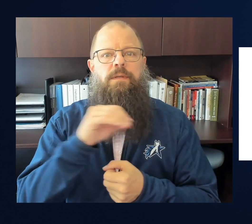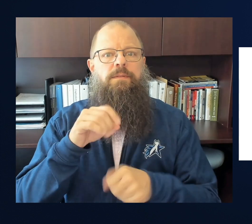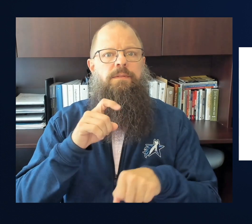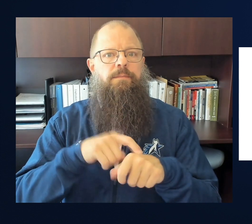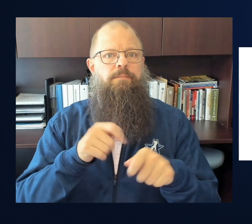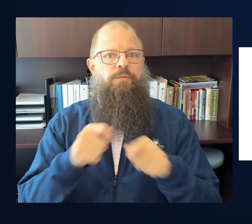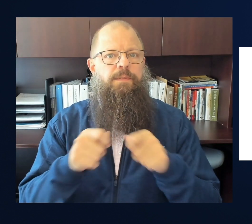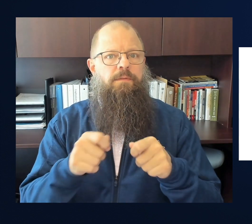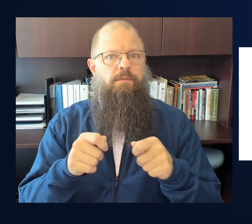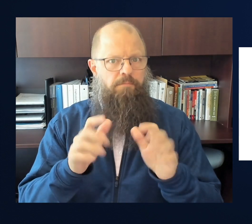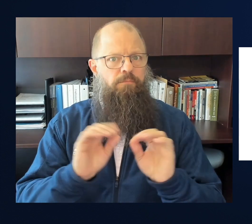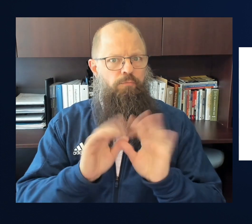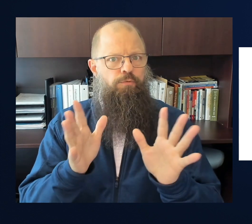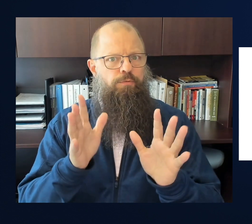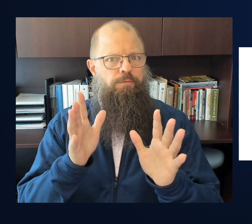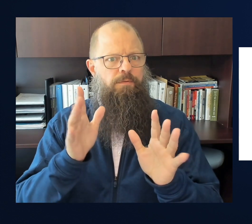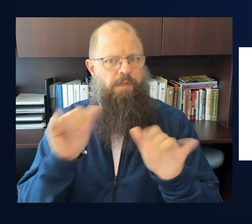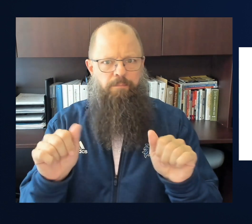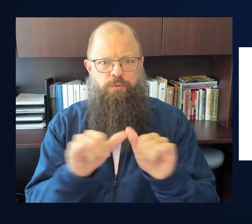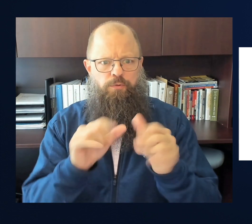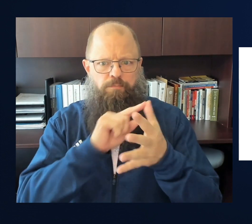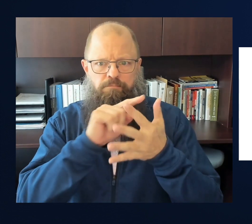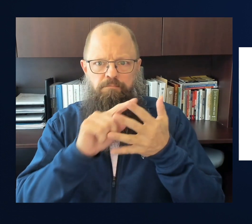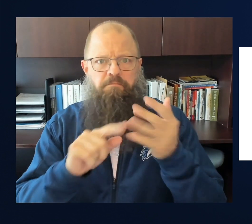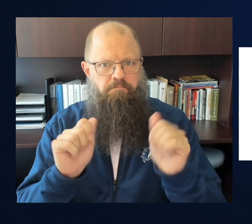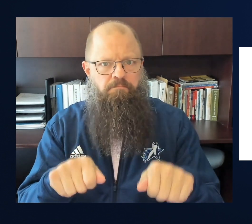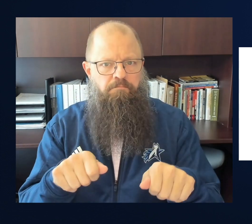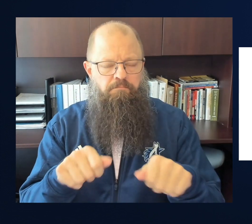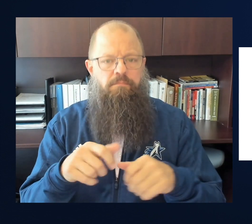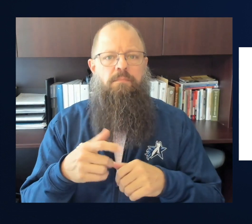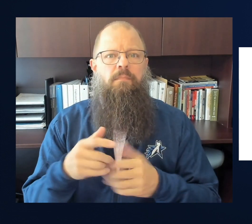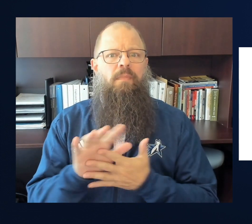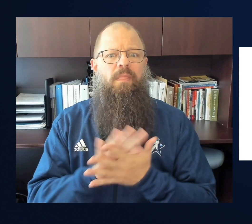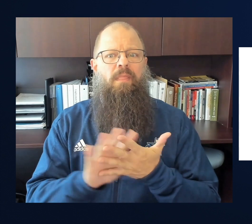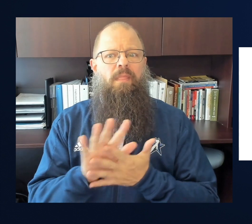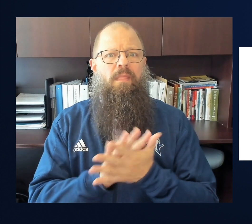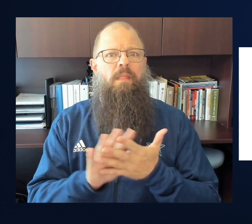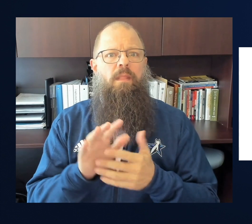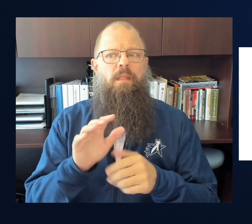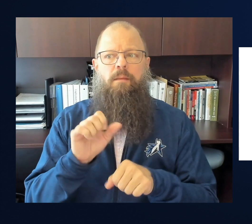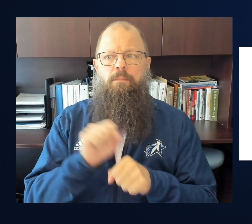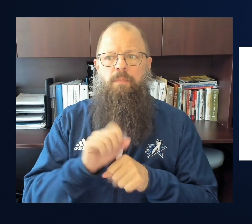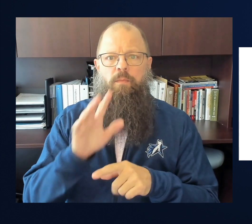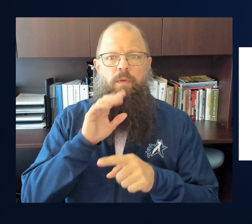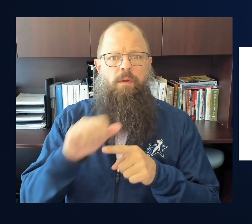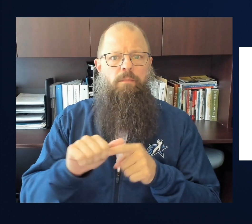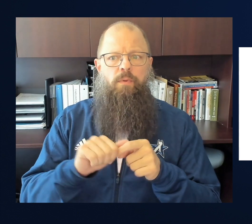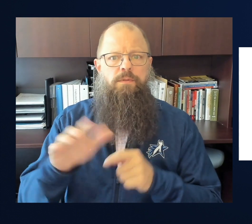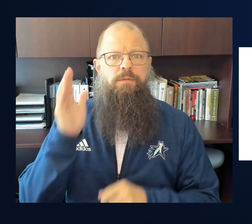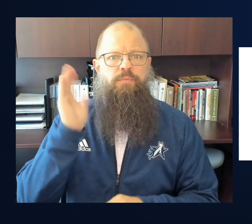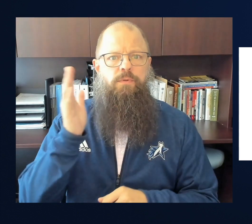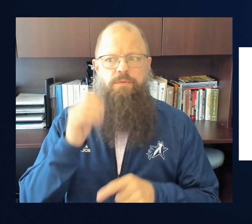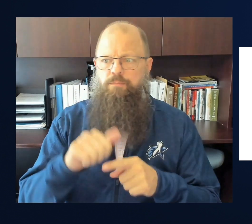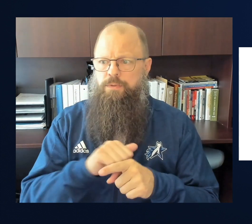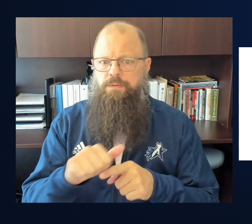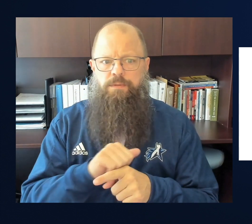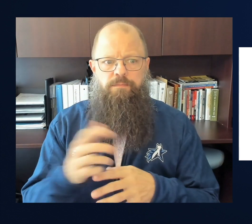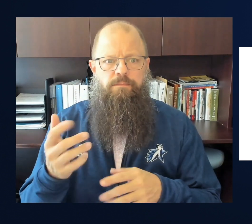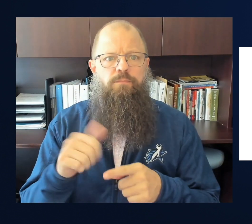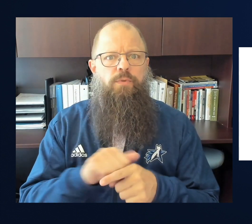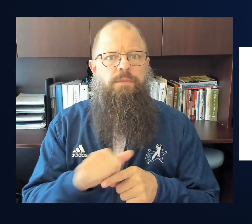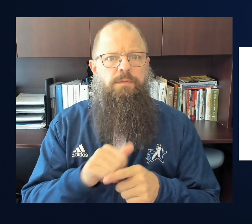management." This is clear; it's measurable. A vague example would be, "the employee